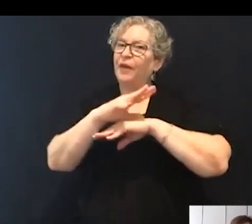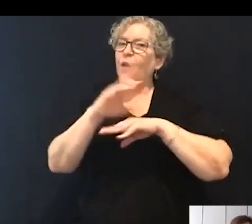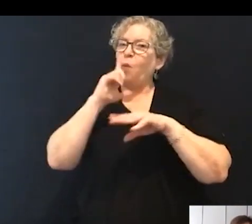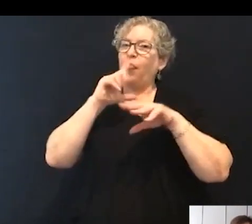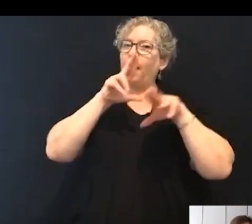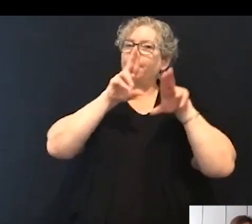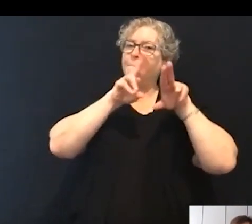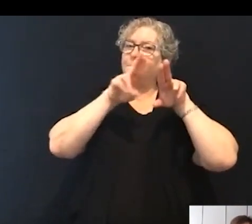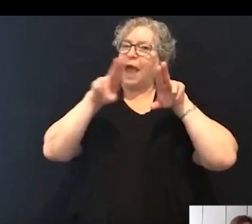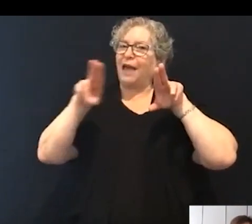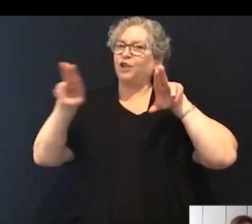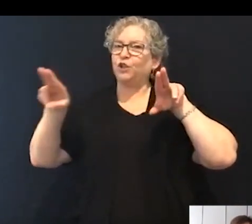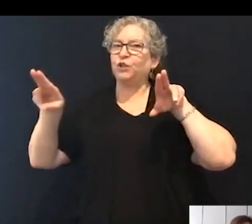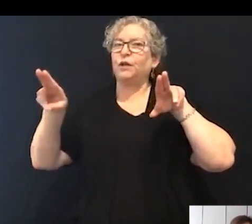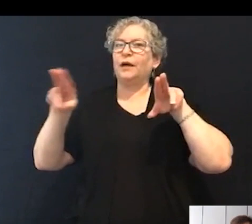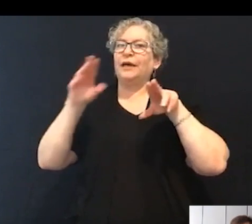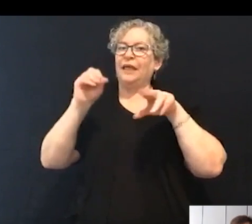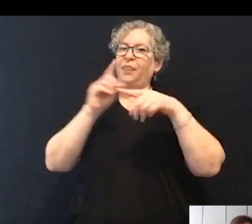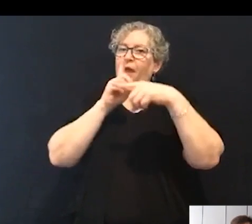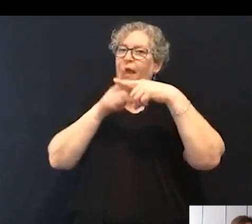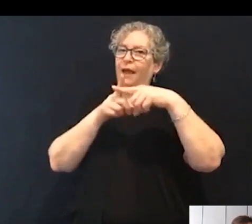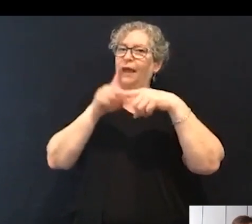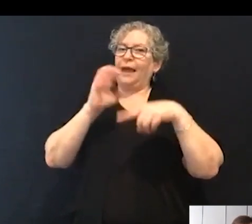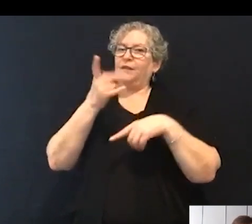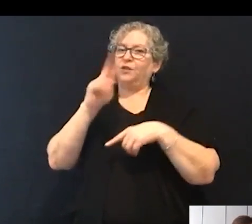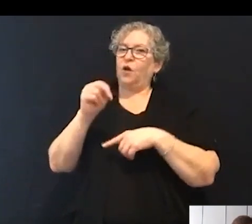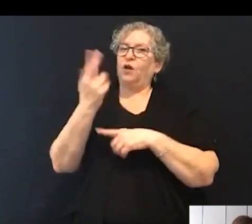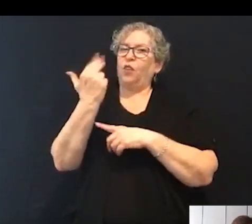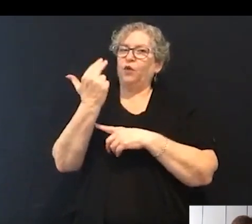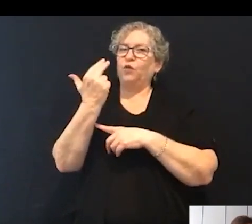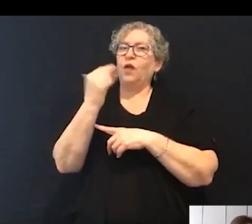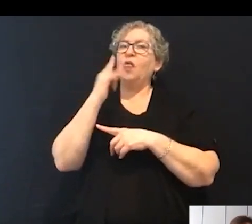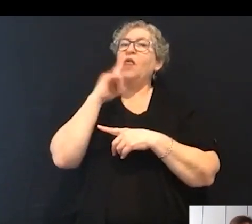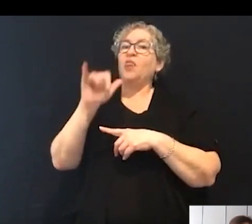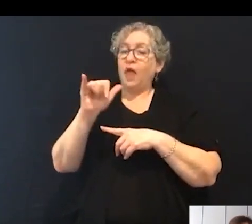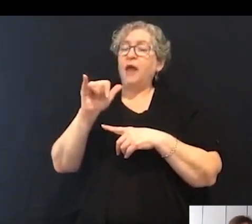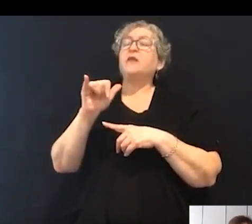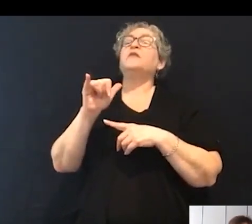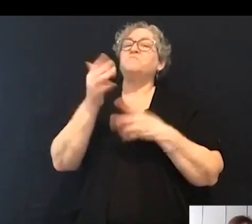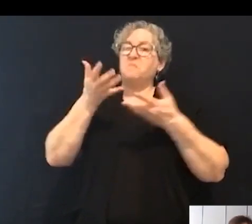the mutation in Exon 13. The transcript is then one that lacks Exon 13